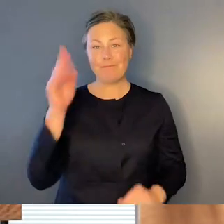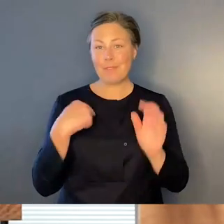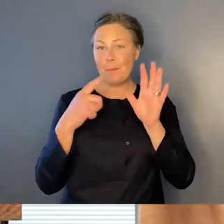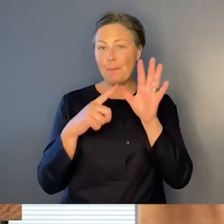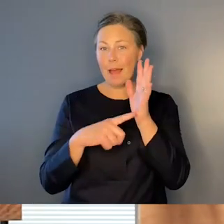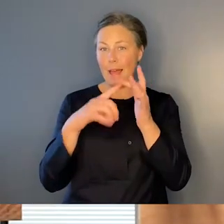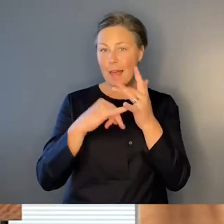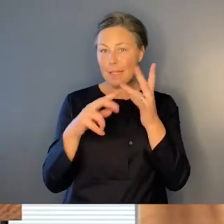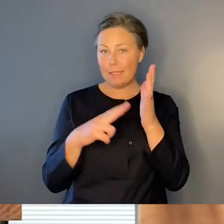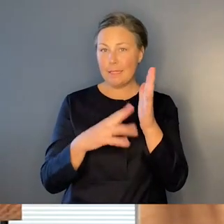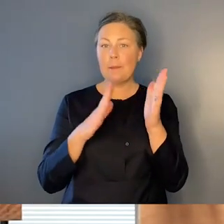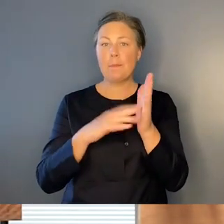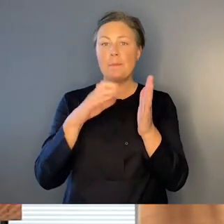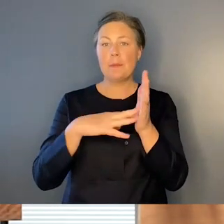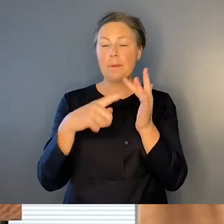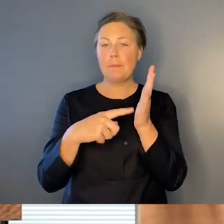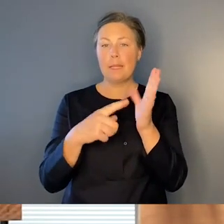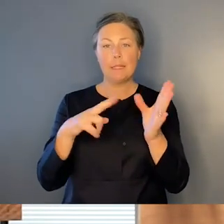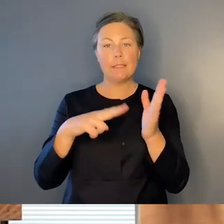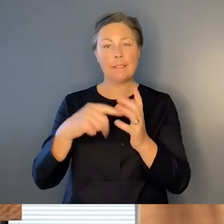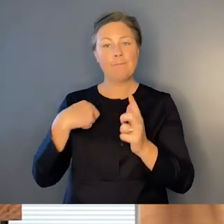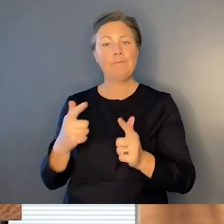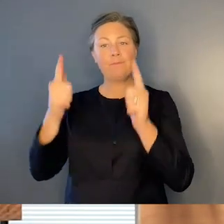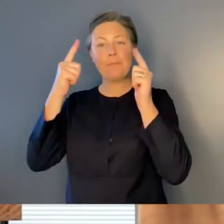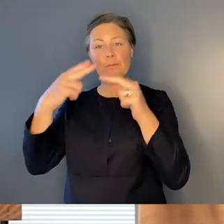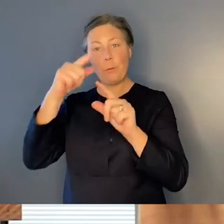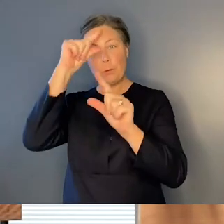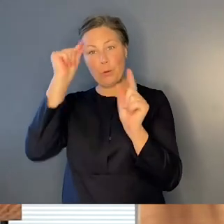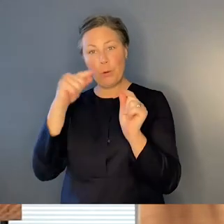Hello, my name is Alison McMillan. I'm the Commonwealth Chief Nursing and Midwifery Officer